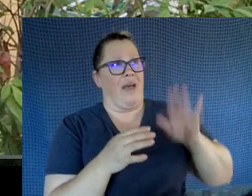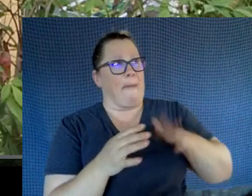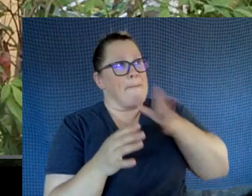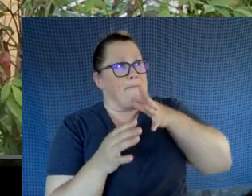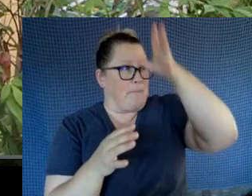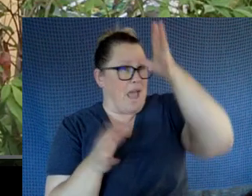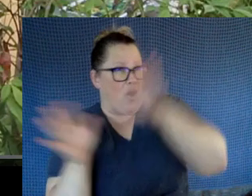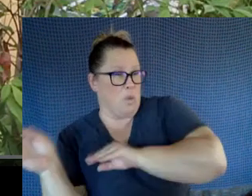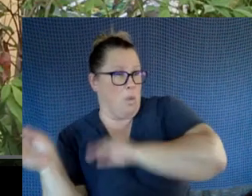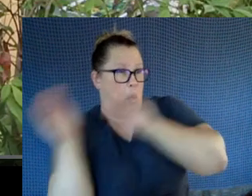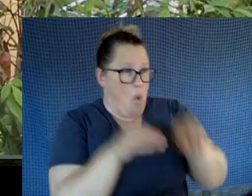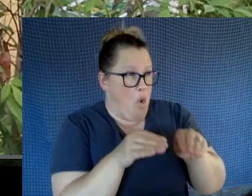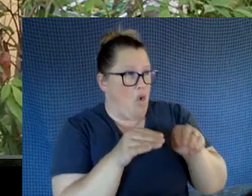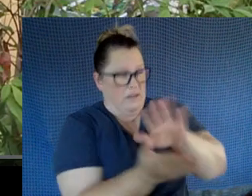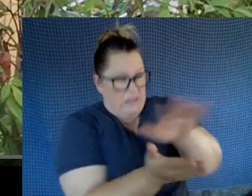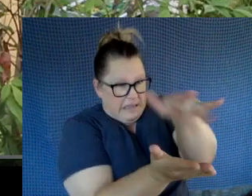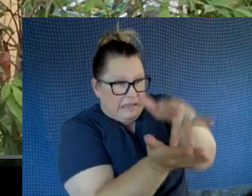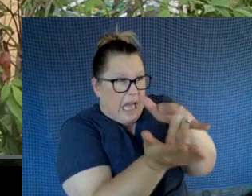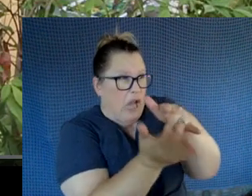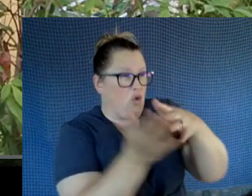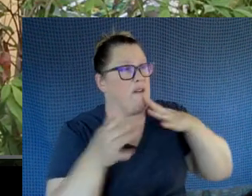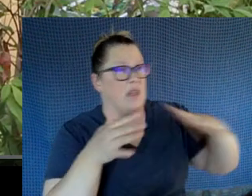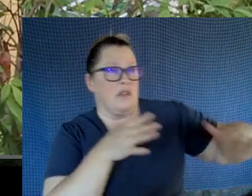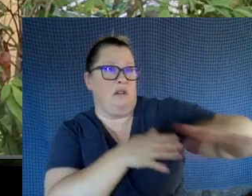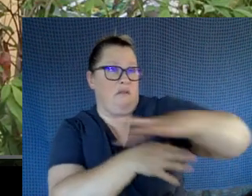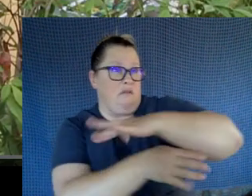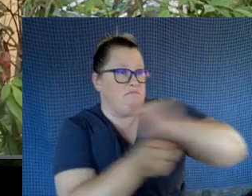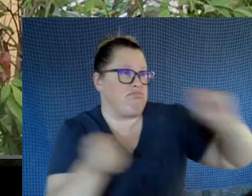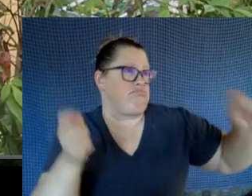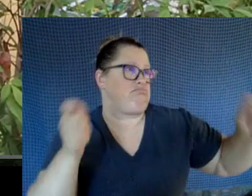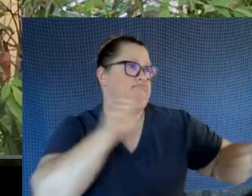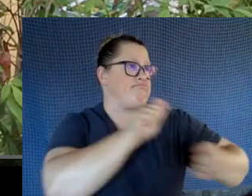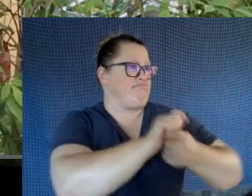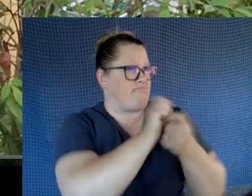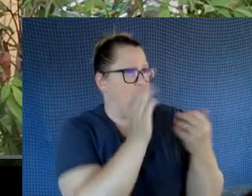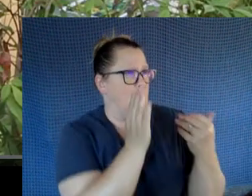the city of Harlem and which there were artists, musicians, poets. There